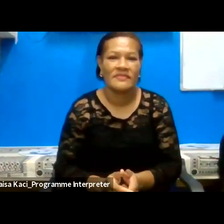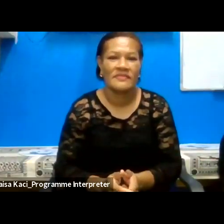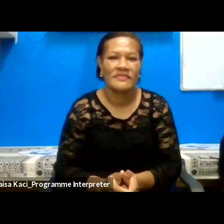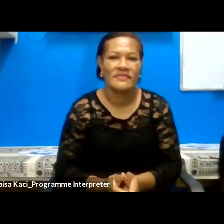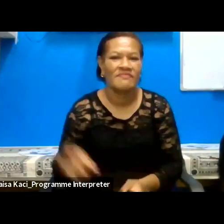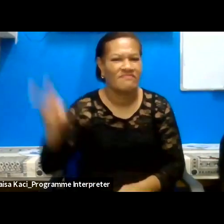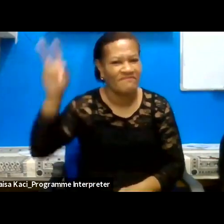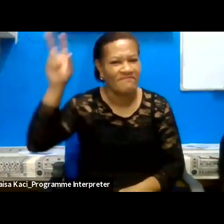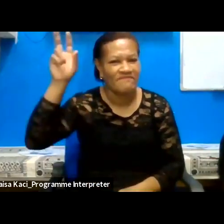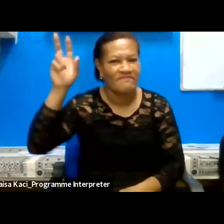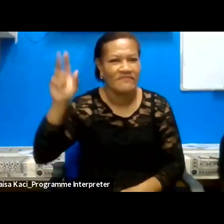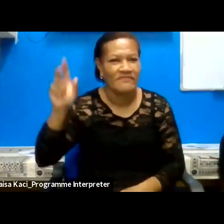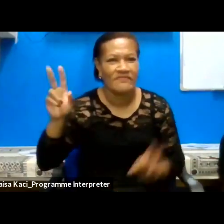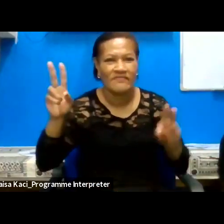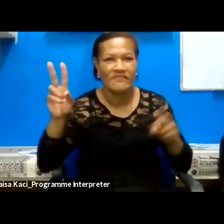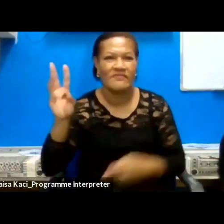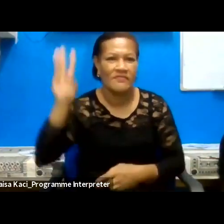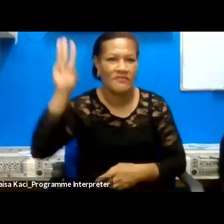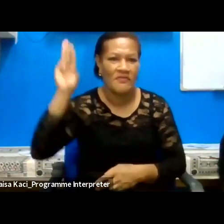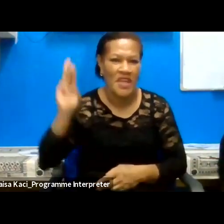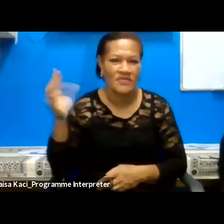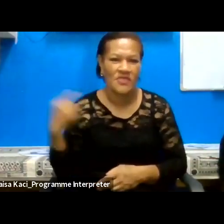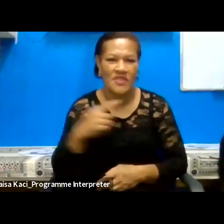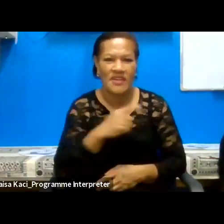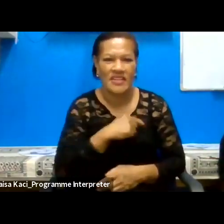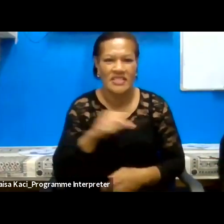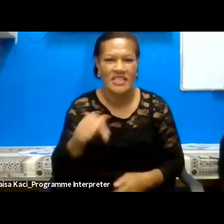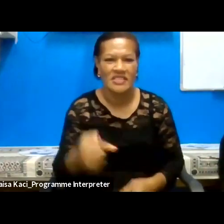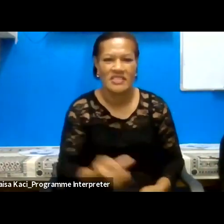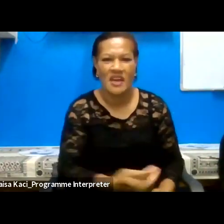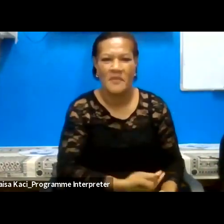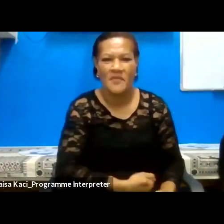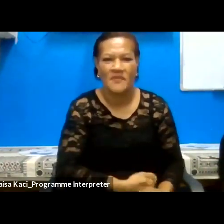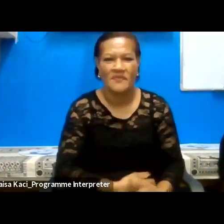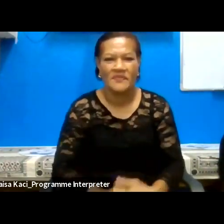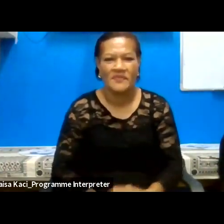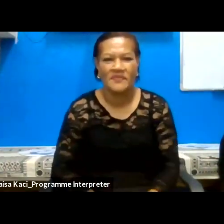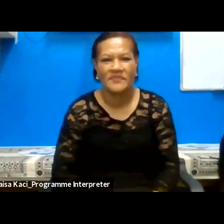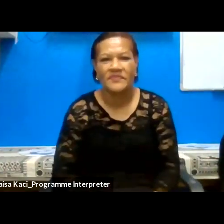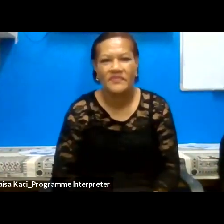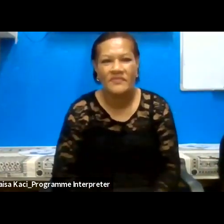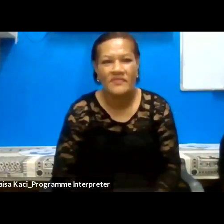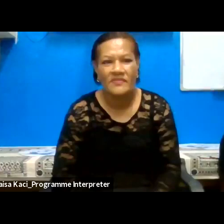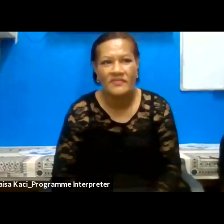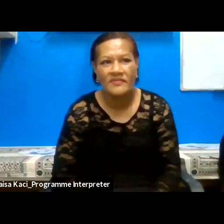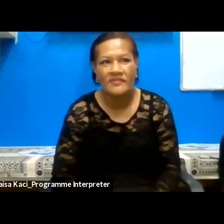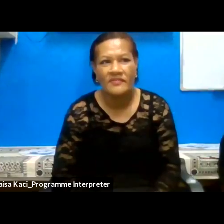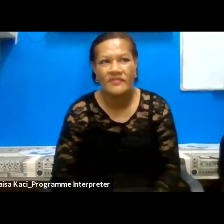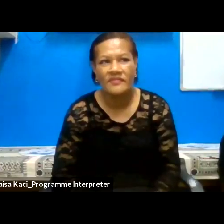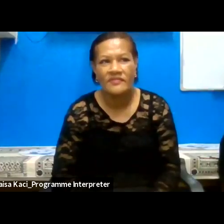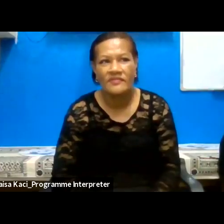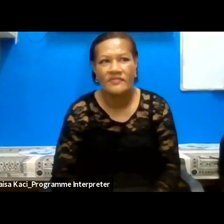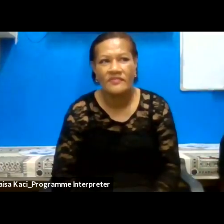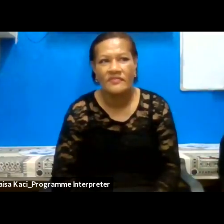Hey, you're not Thank you. I think so. There's a challenge and a pledge for everybody. For